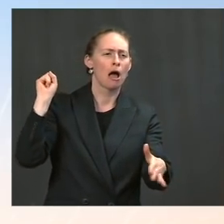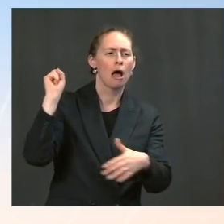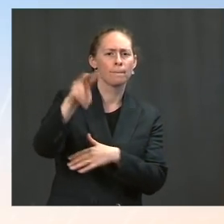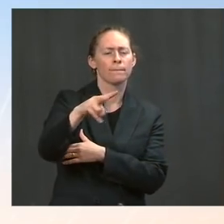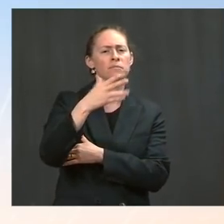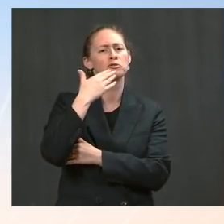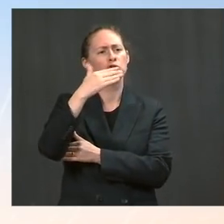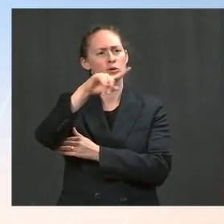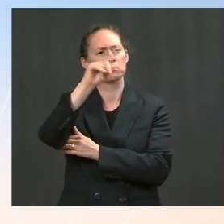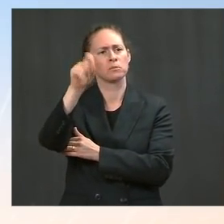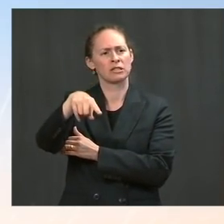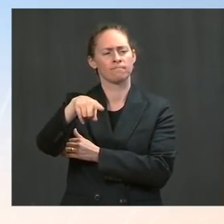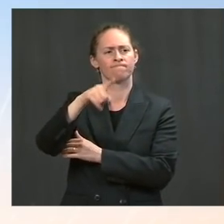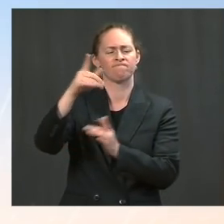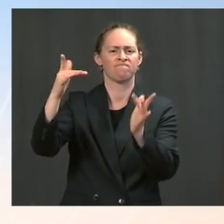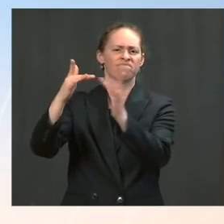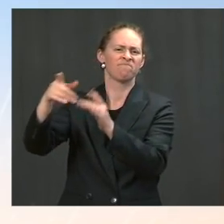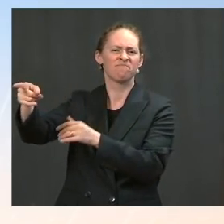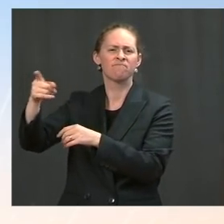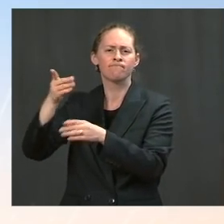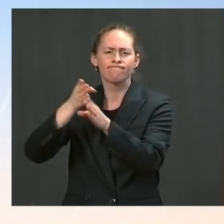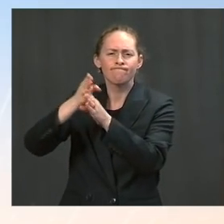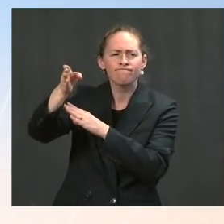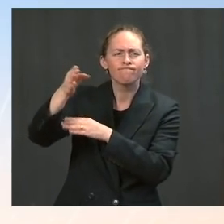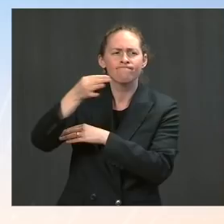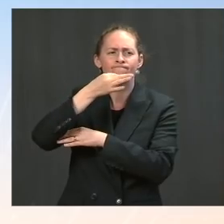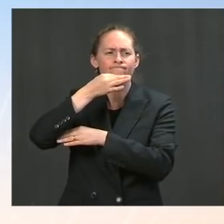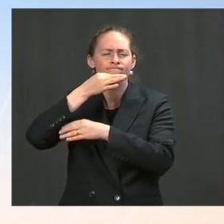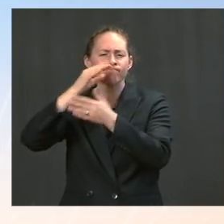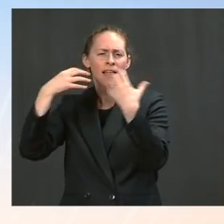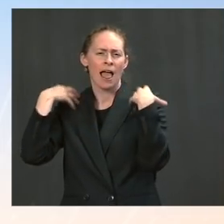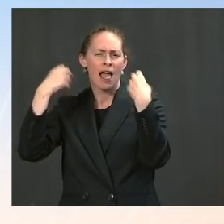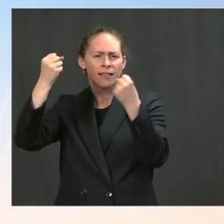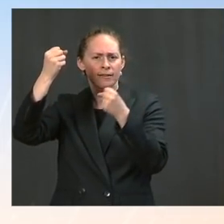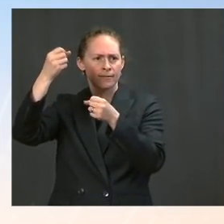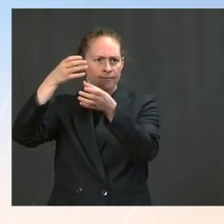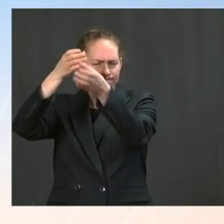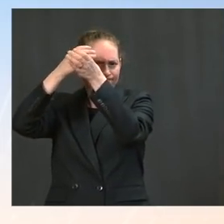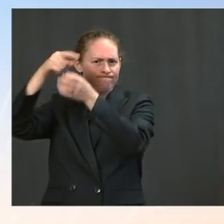on how they're tracking it and how concerned they are. We certainly know, on transmissibility --